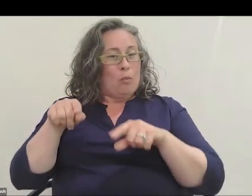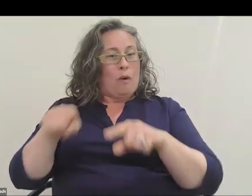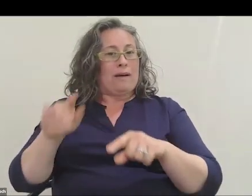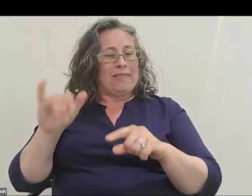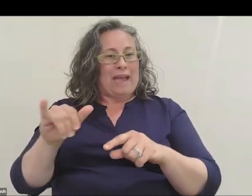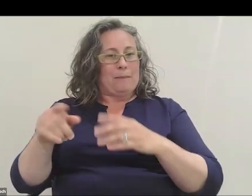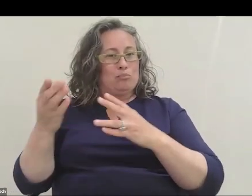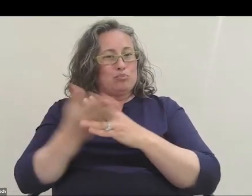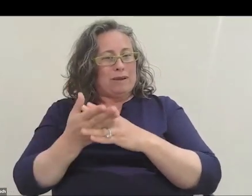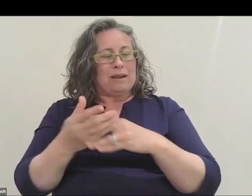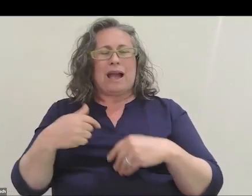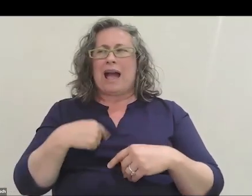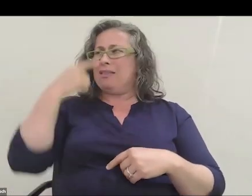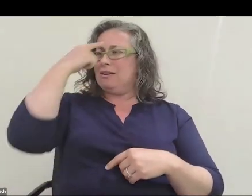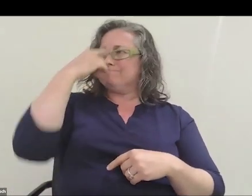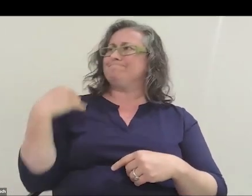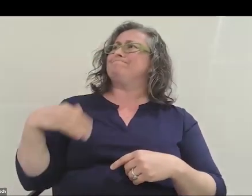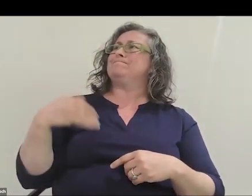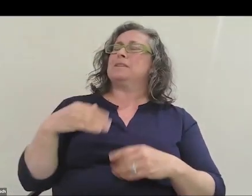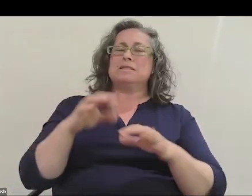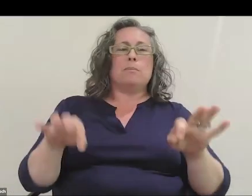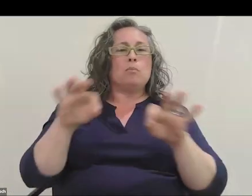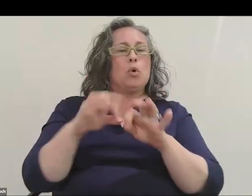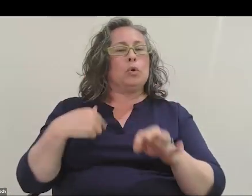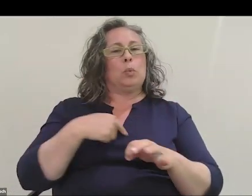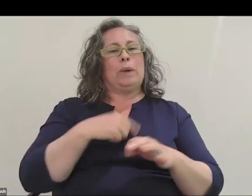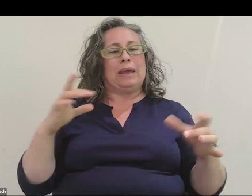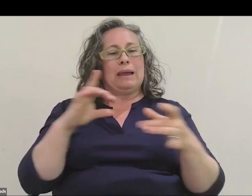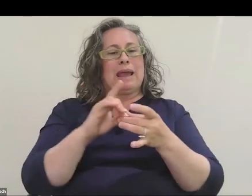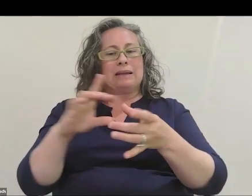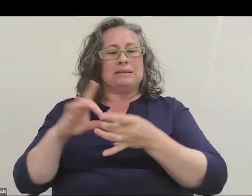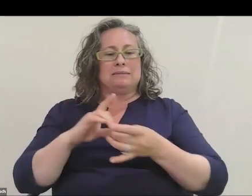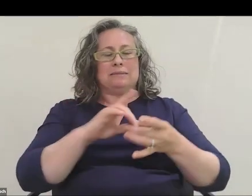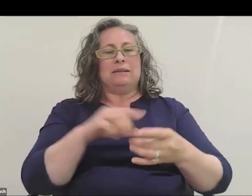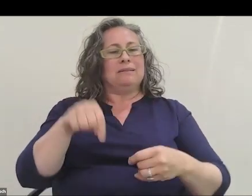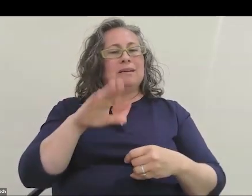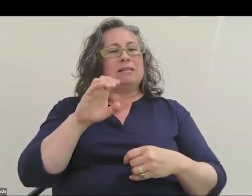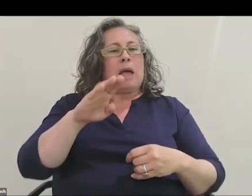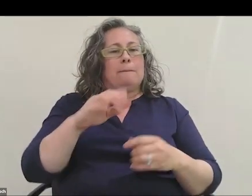I was really thinking it's important that we connect these clubs together so that way we can support each other when we do